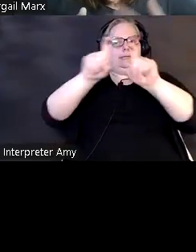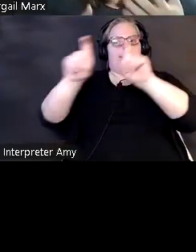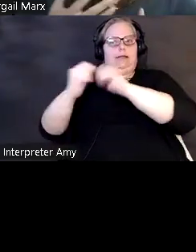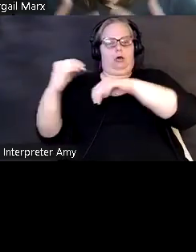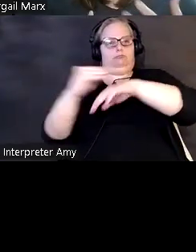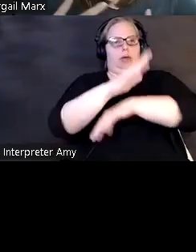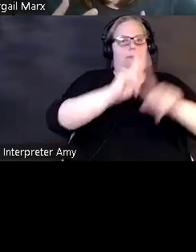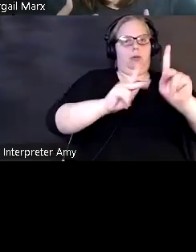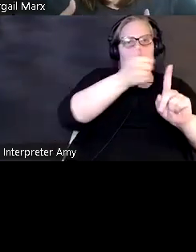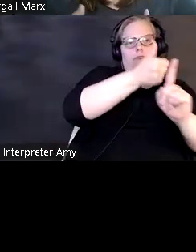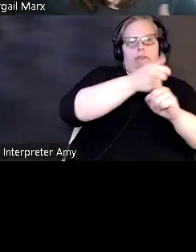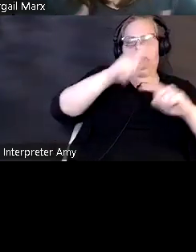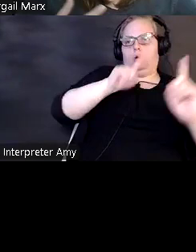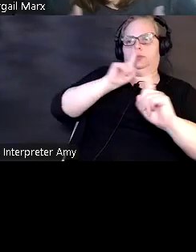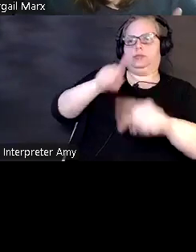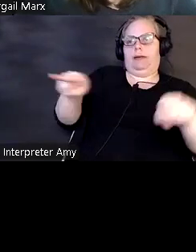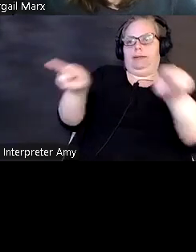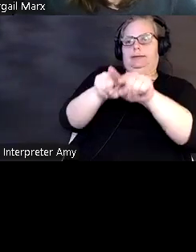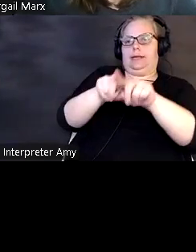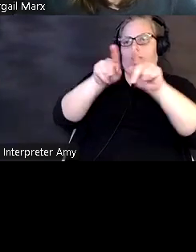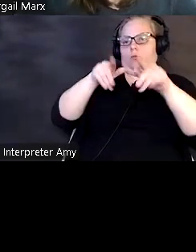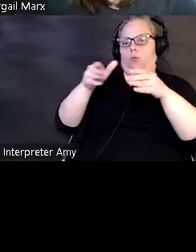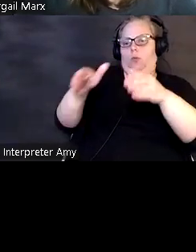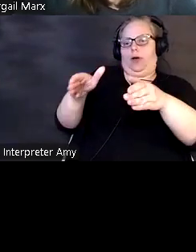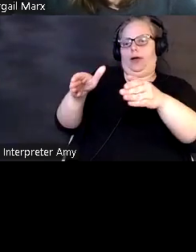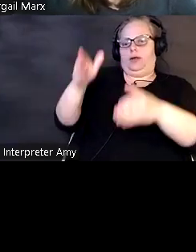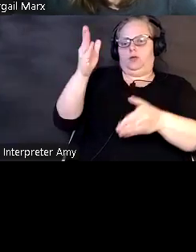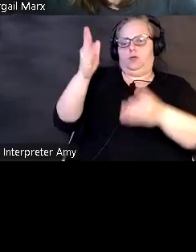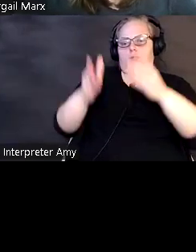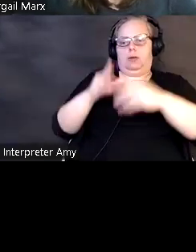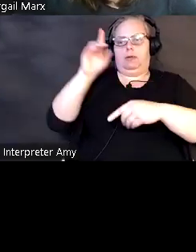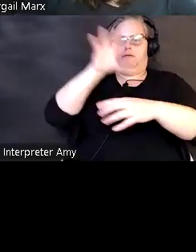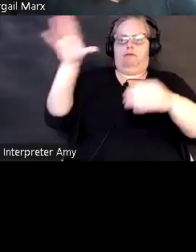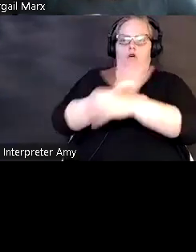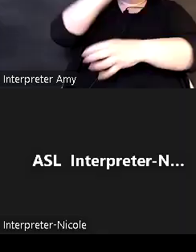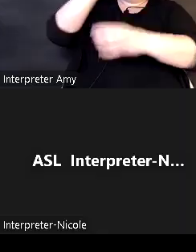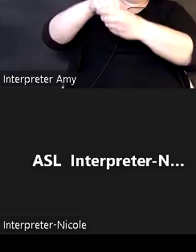can't respond in the same ways or may not be able to participate in the same ways.